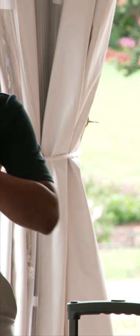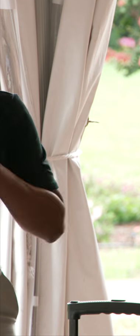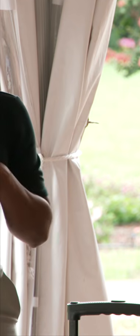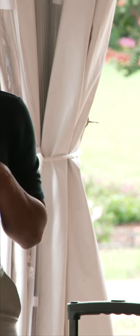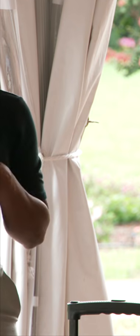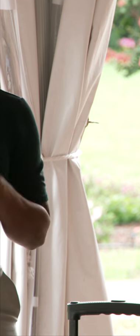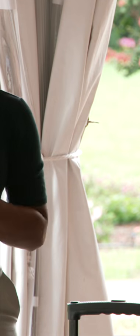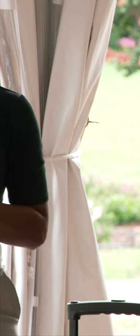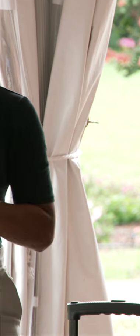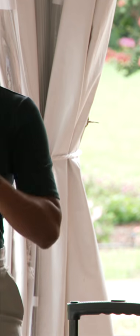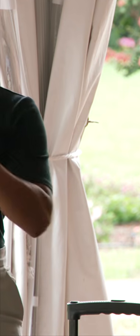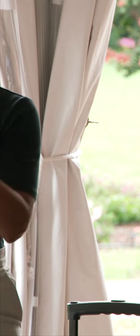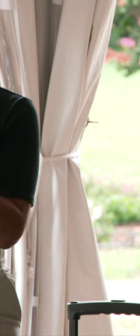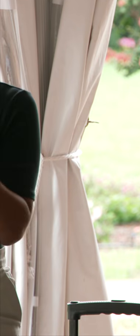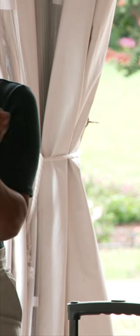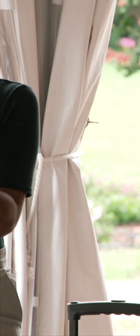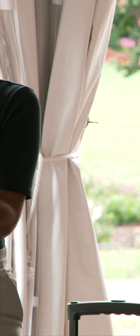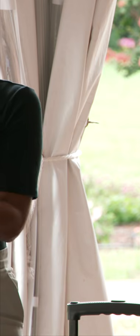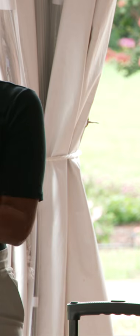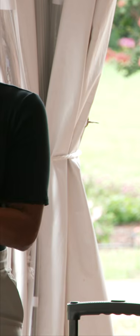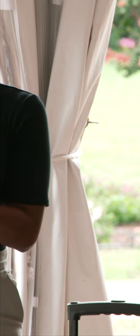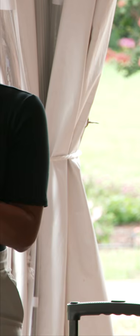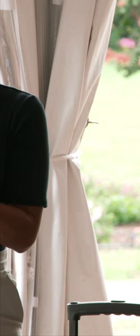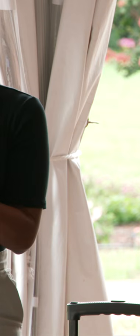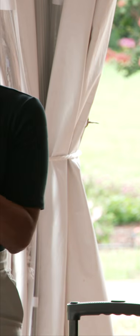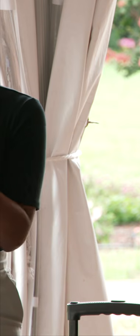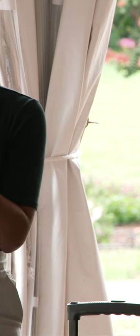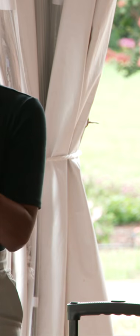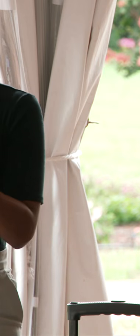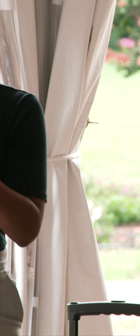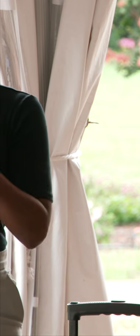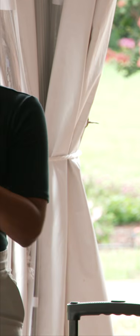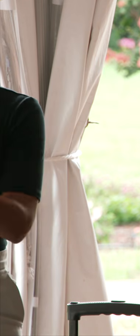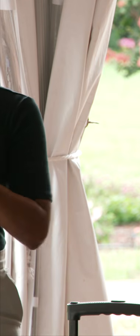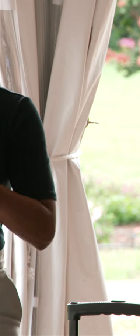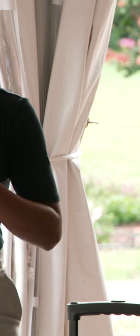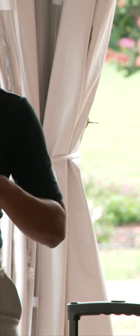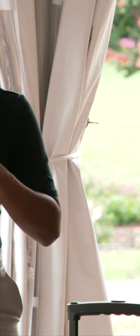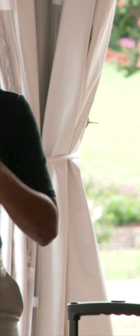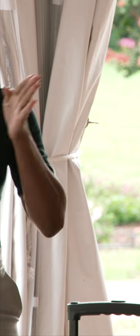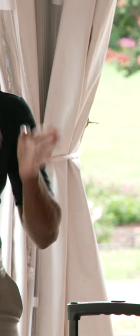team at the Office of the Assistant Secretary of Health, the Office of Human Research Protection,